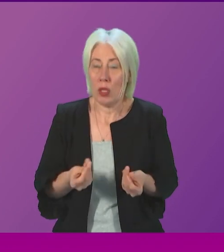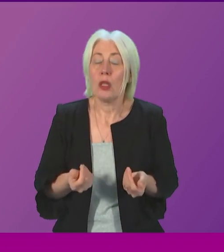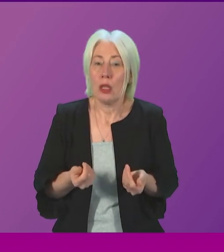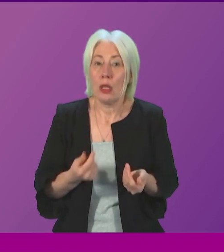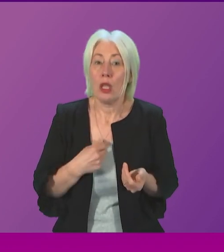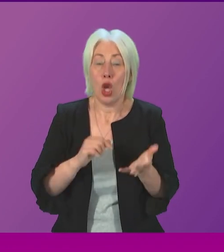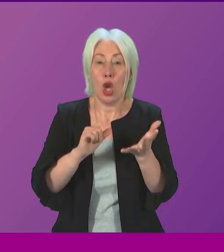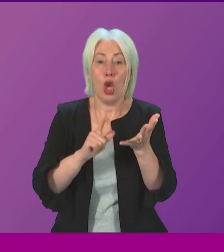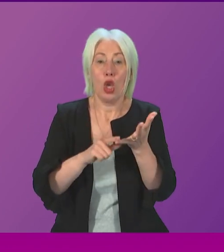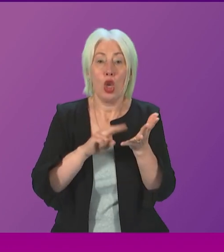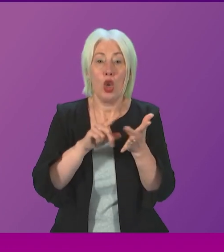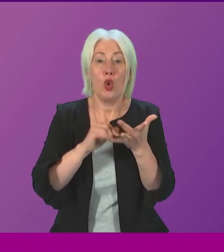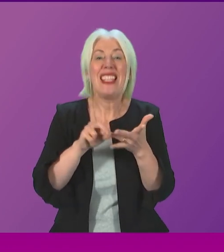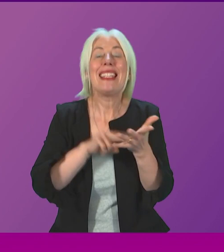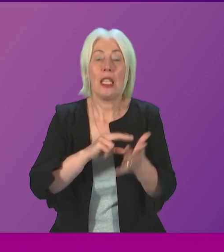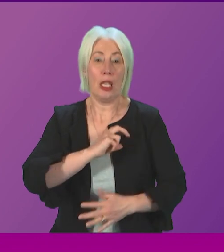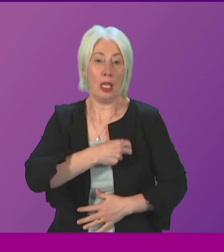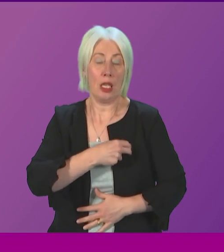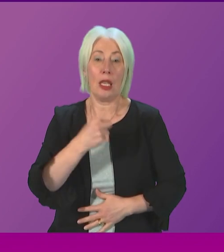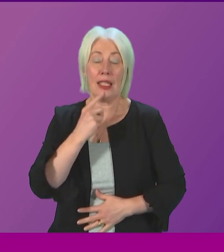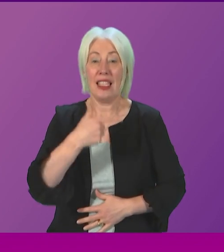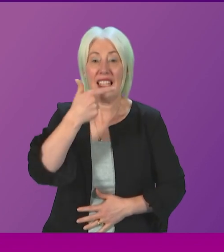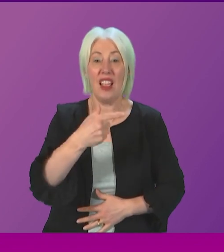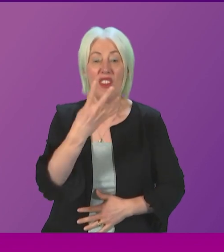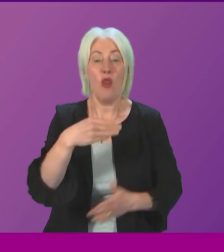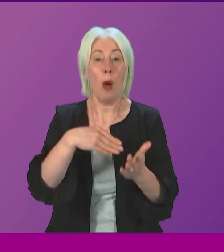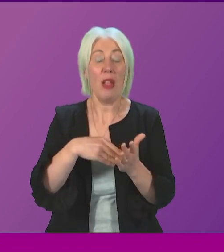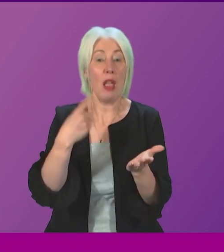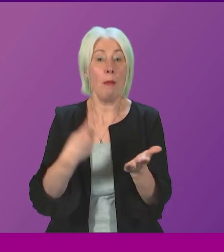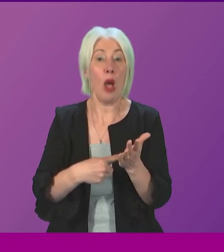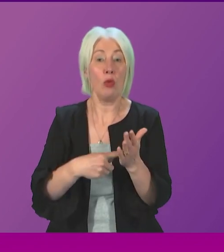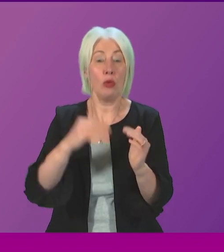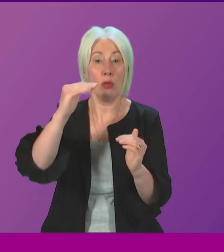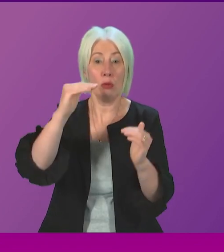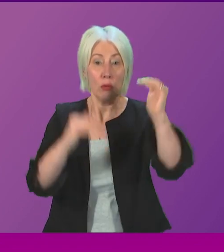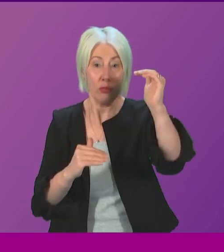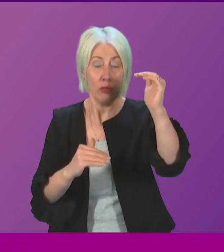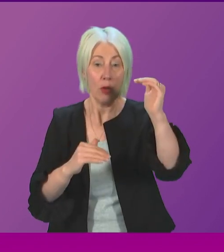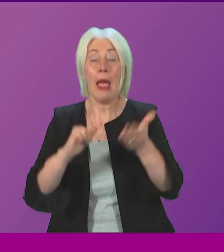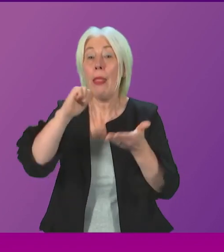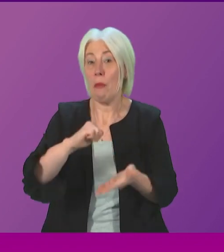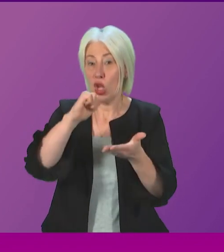Unison has said that there is a £74 million shortfall in the policing budget.